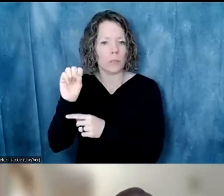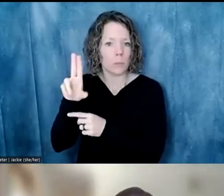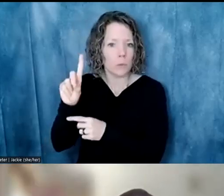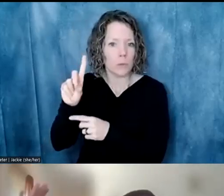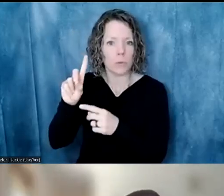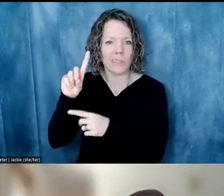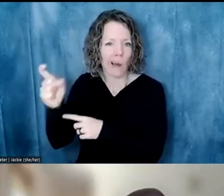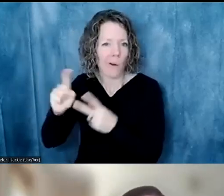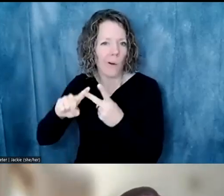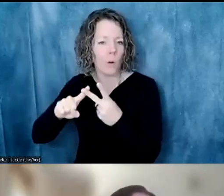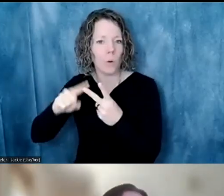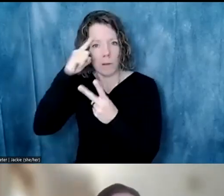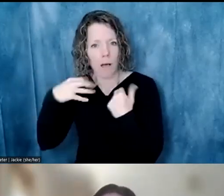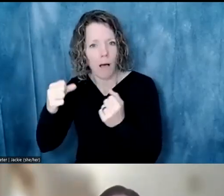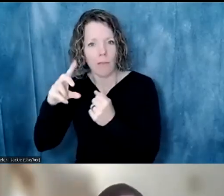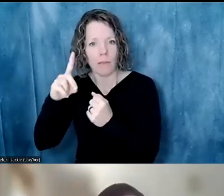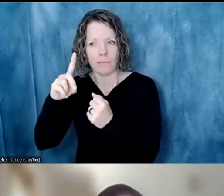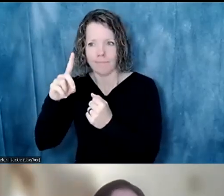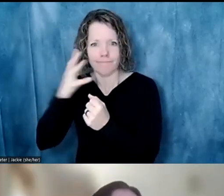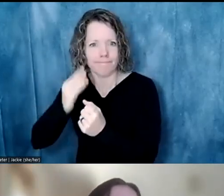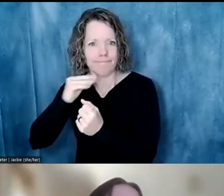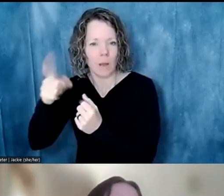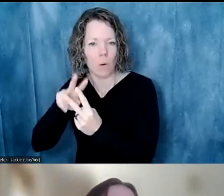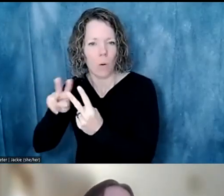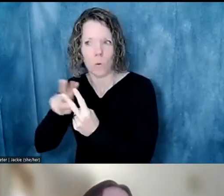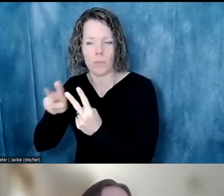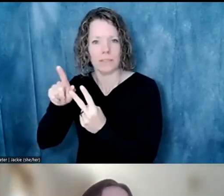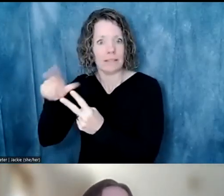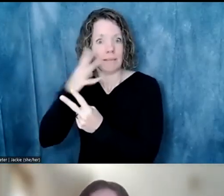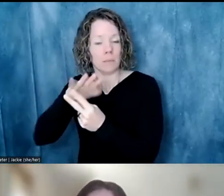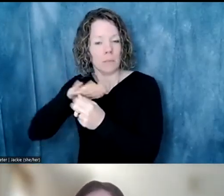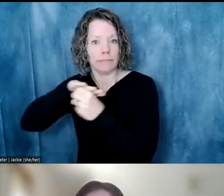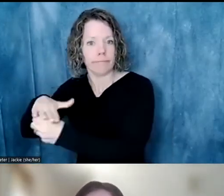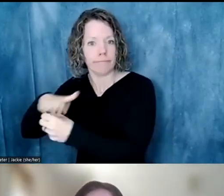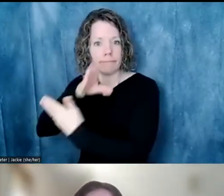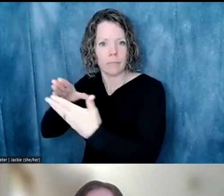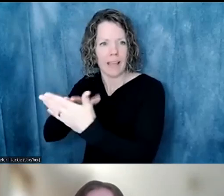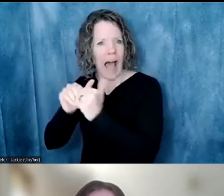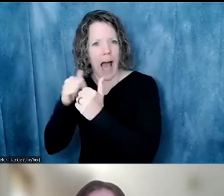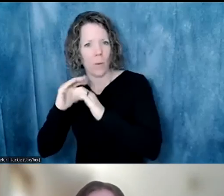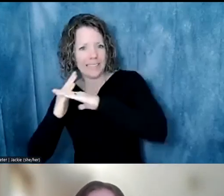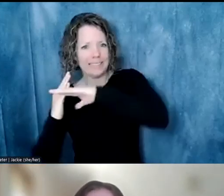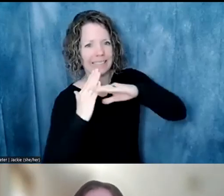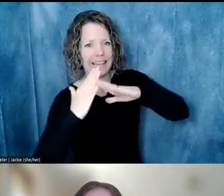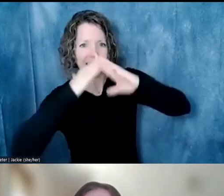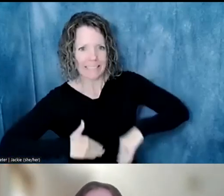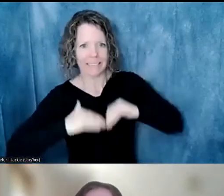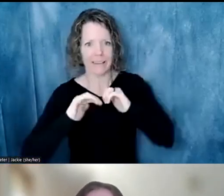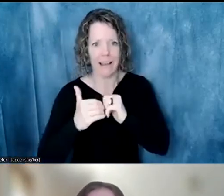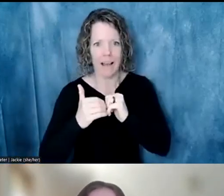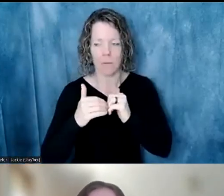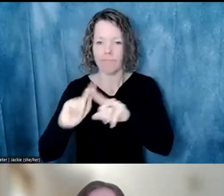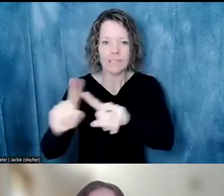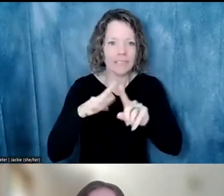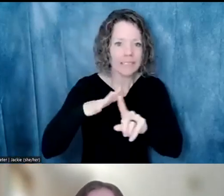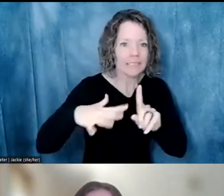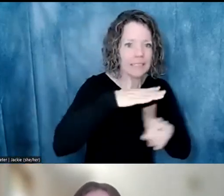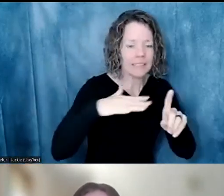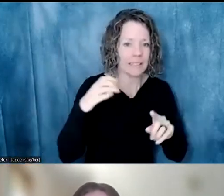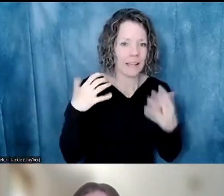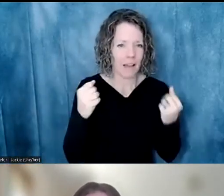so somewhere visible, or as they're presenting this in health care settings? And I guess